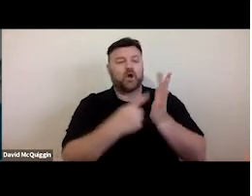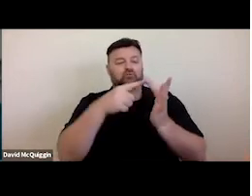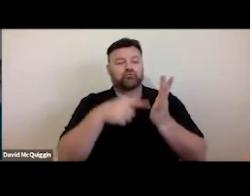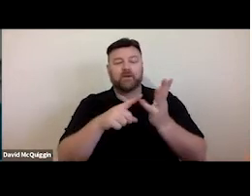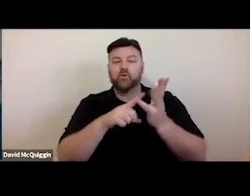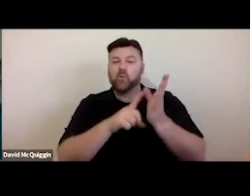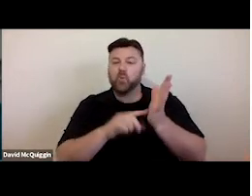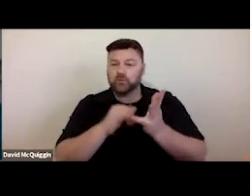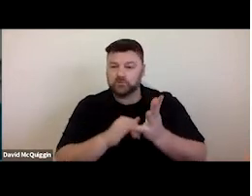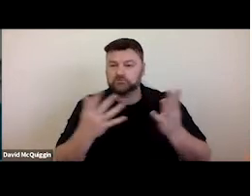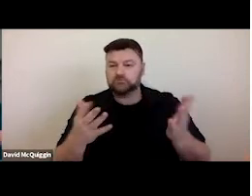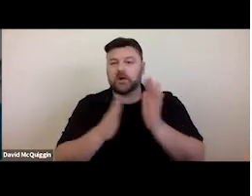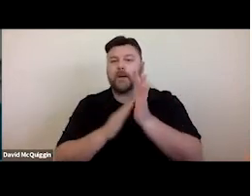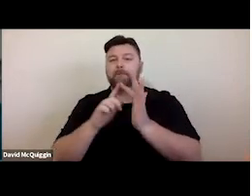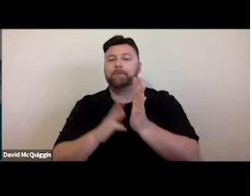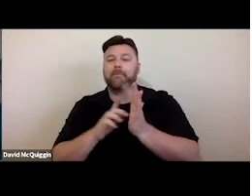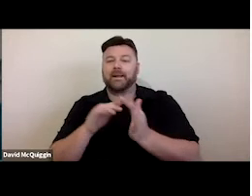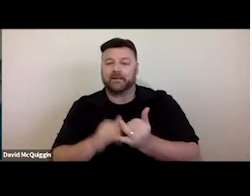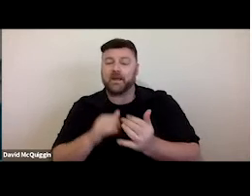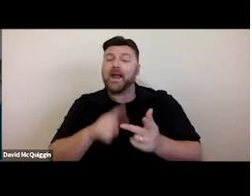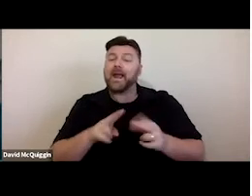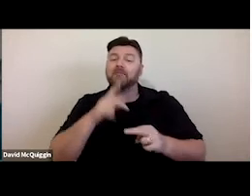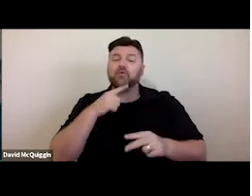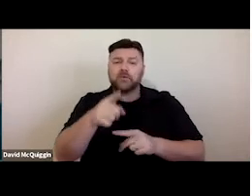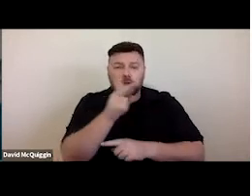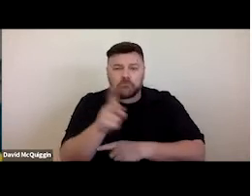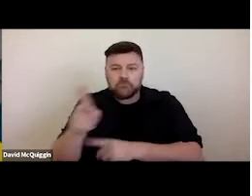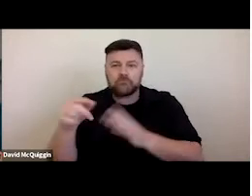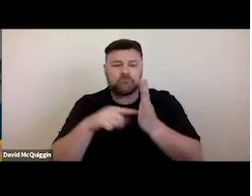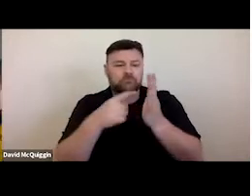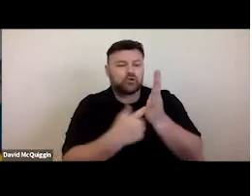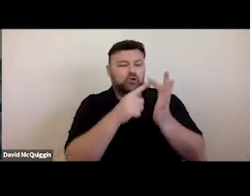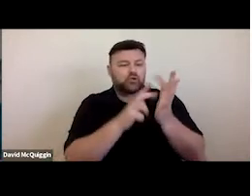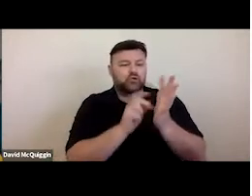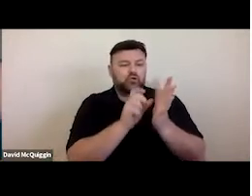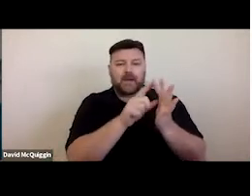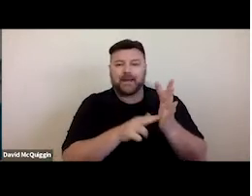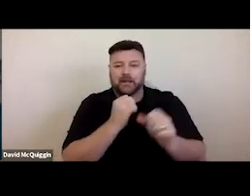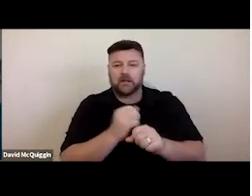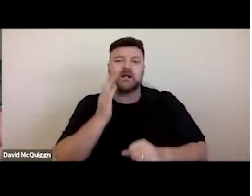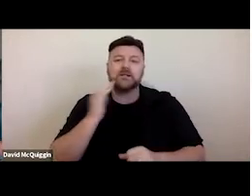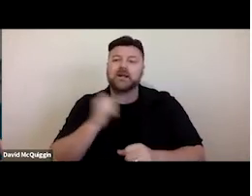If you see something trending within the group - it doesn't have to be the Kim Kardashian breaking